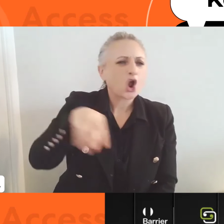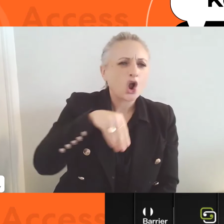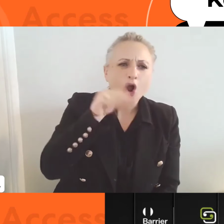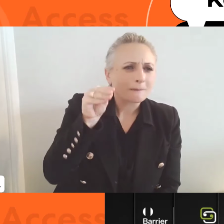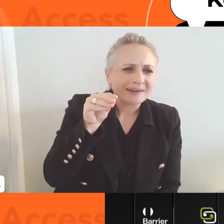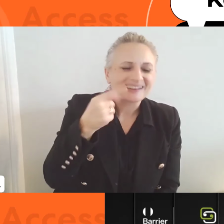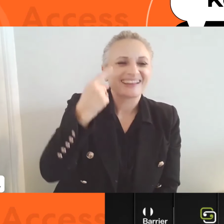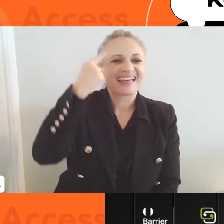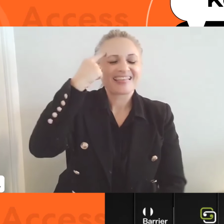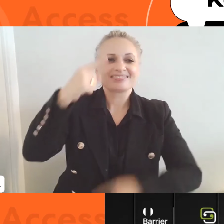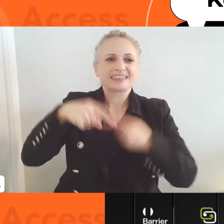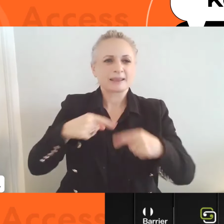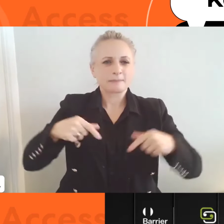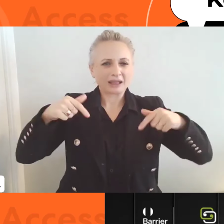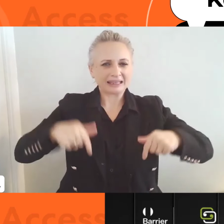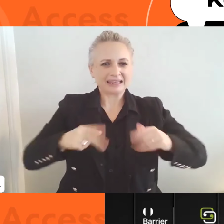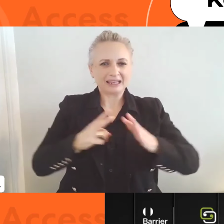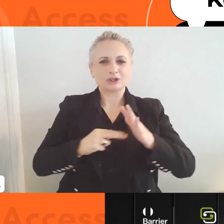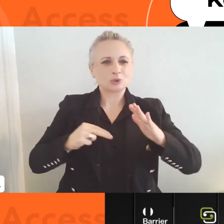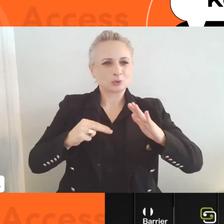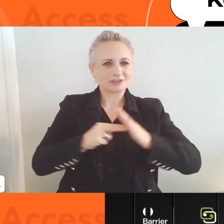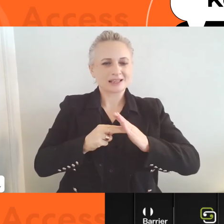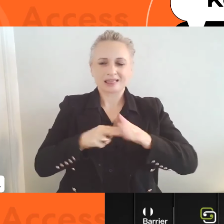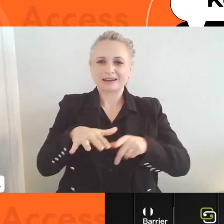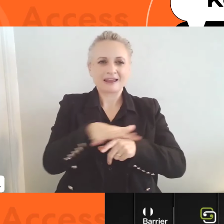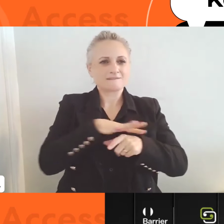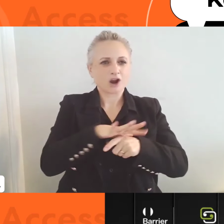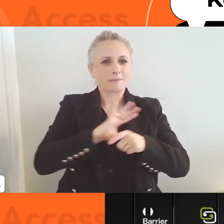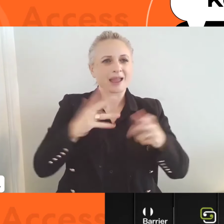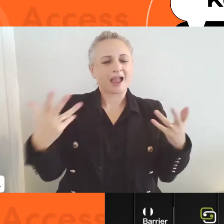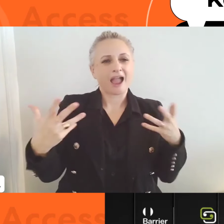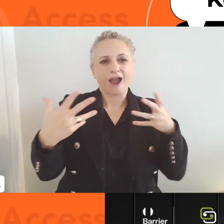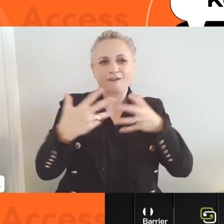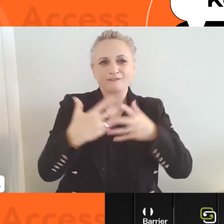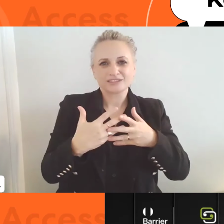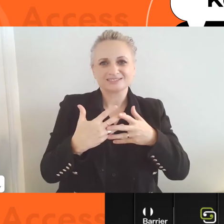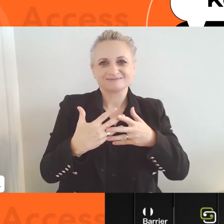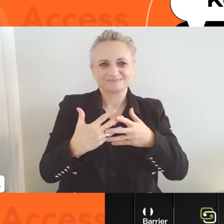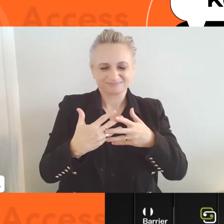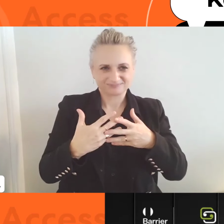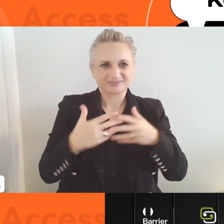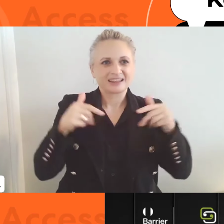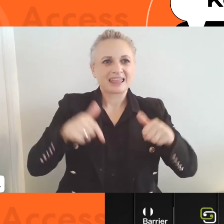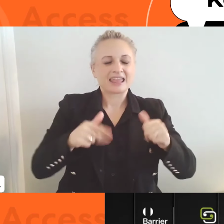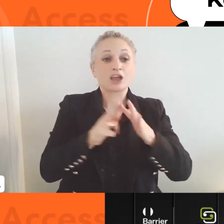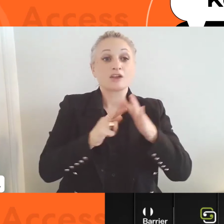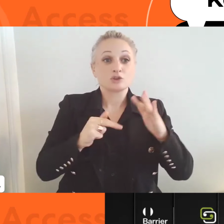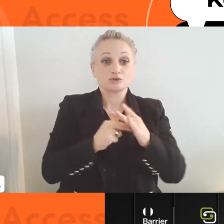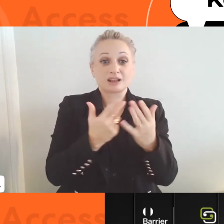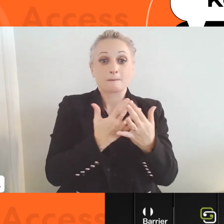it in a New Zealand context and how it works for the New Zealand community, the New Zealand population, the New Zealand disabled people